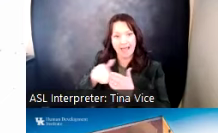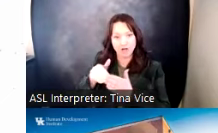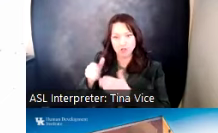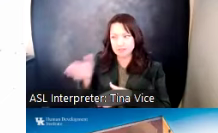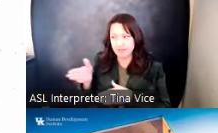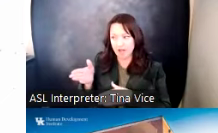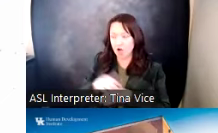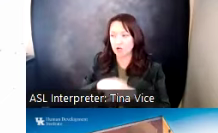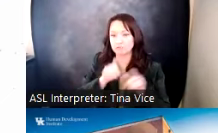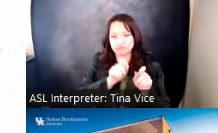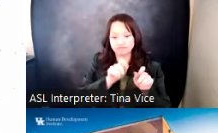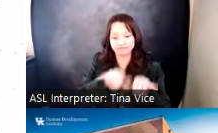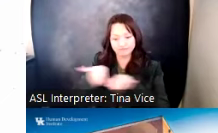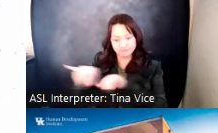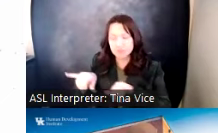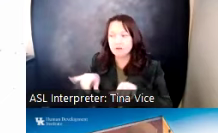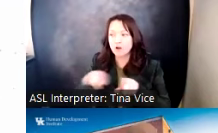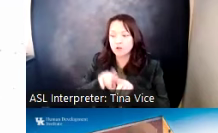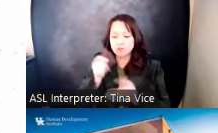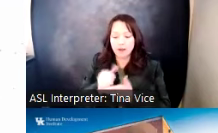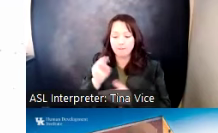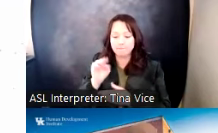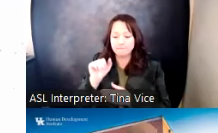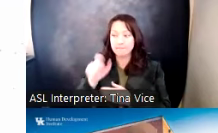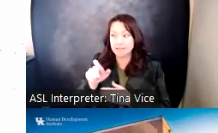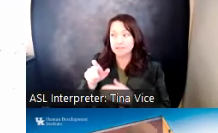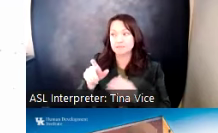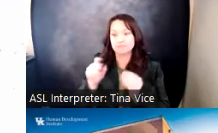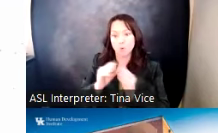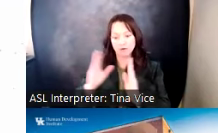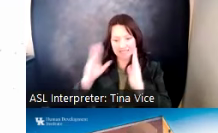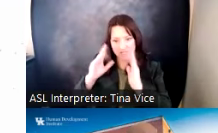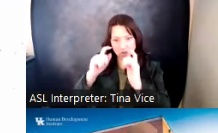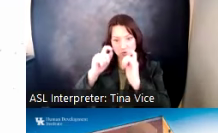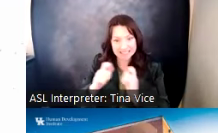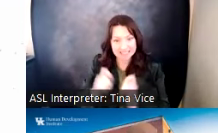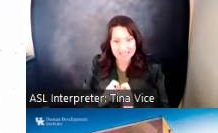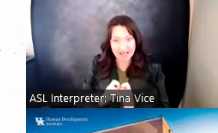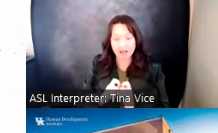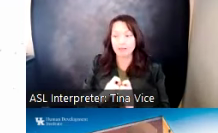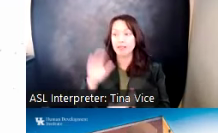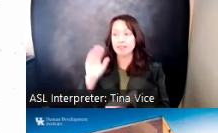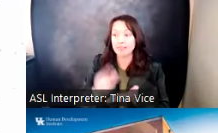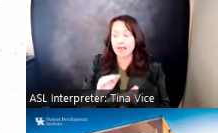it helped uh Max also become much better with attention to detail. Uh less uh gross or minor errors in the forms